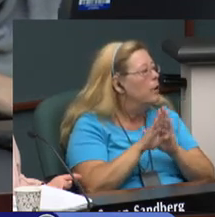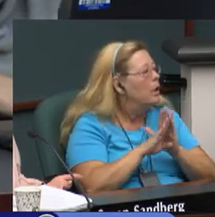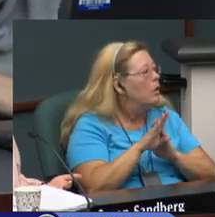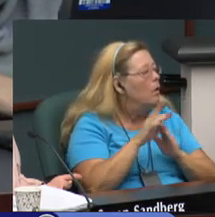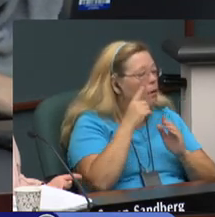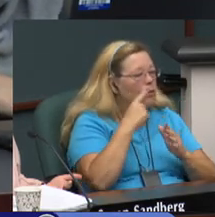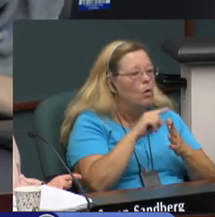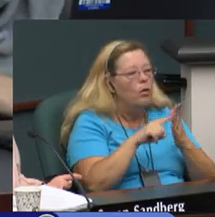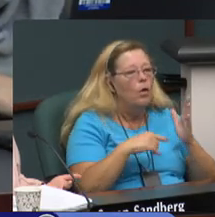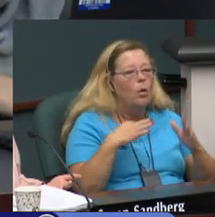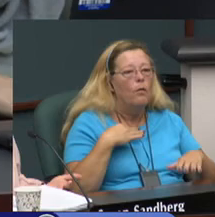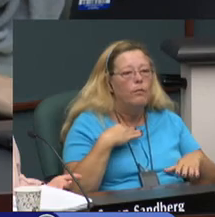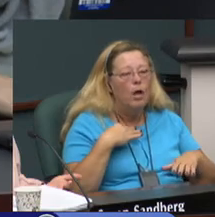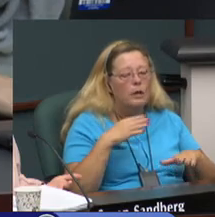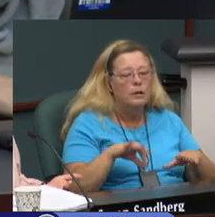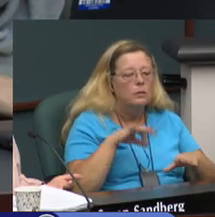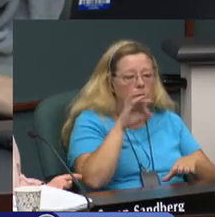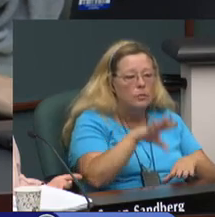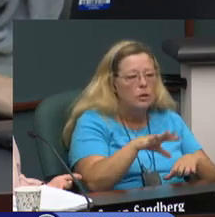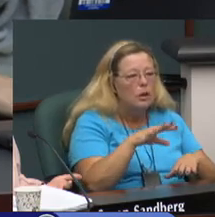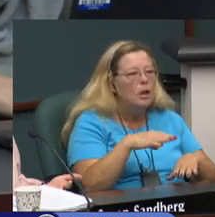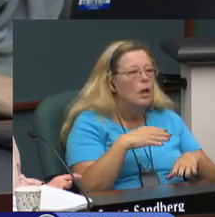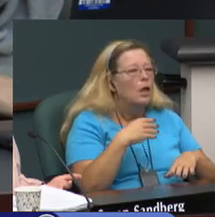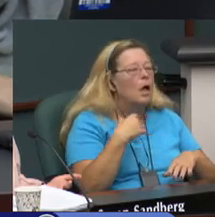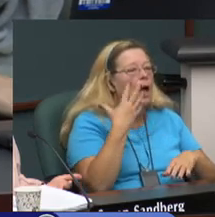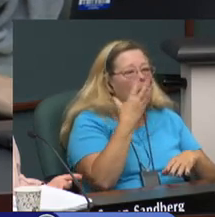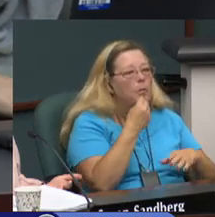voluntary contributions and have a pretty good understanding on what things